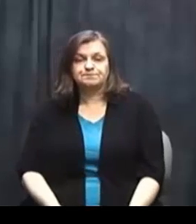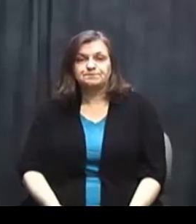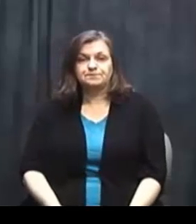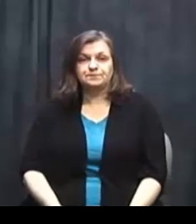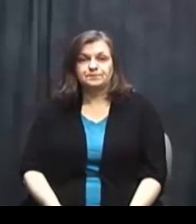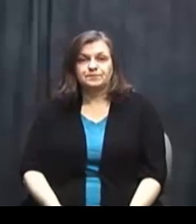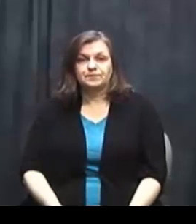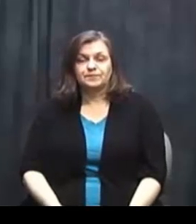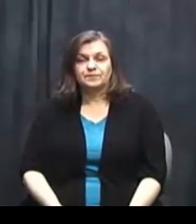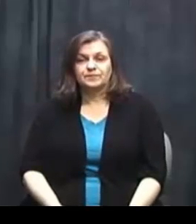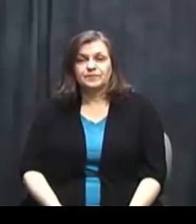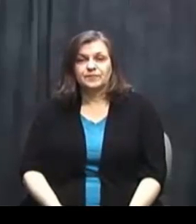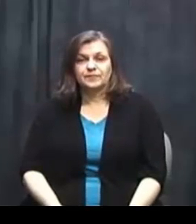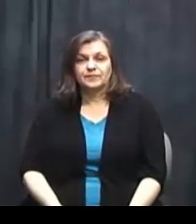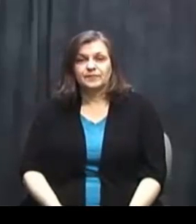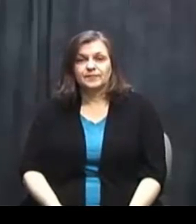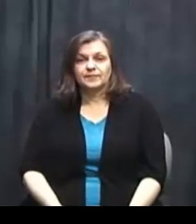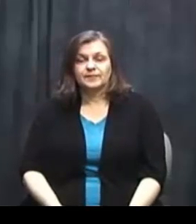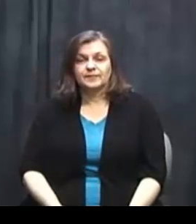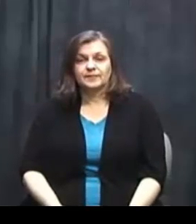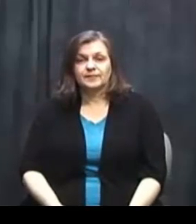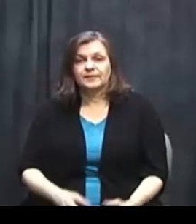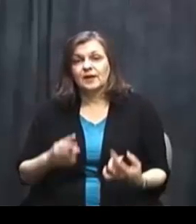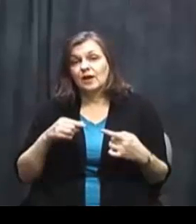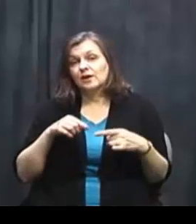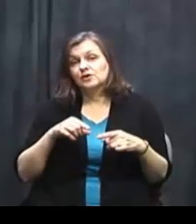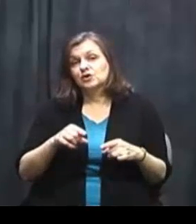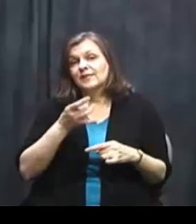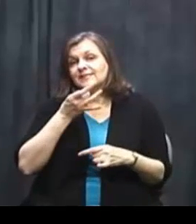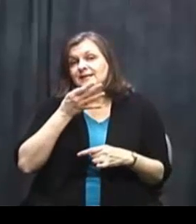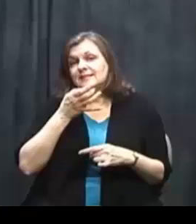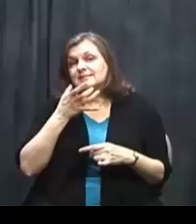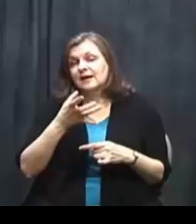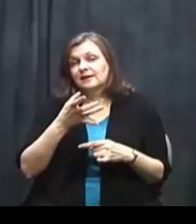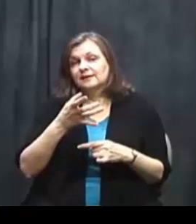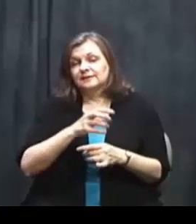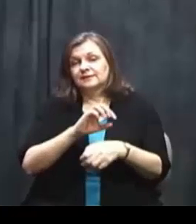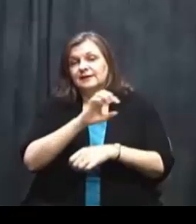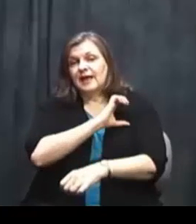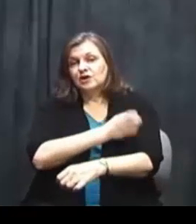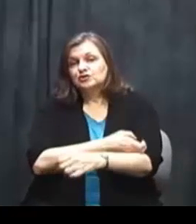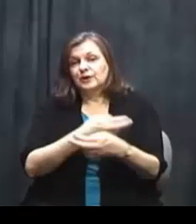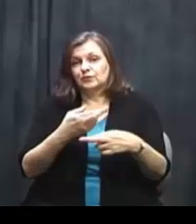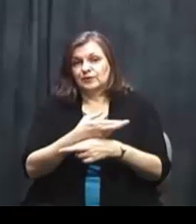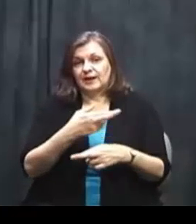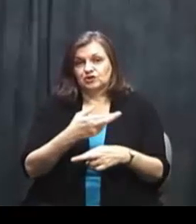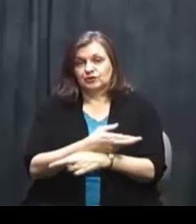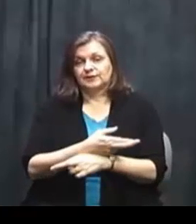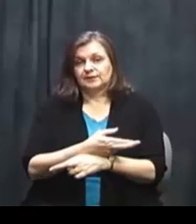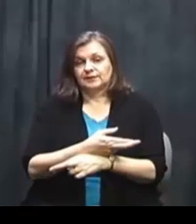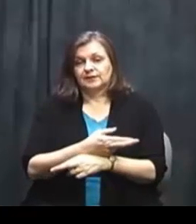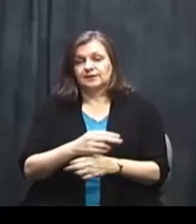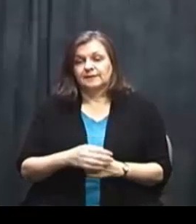so in our light energy reactions were actually going to move